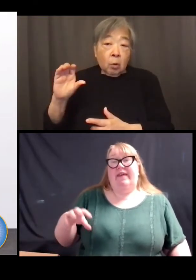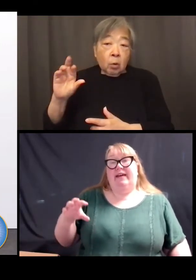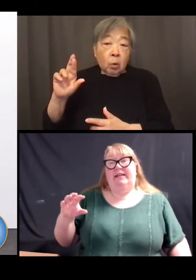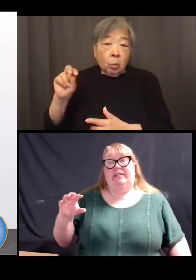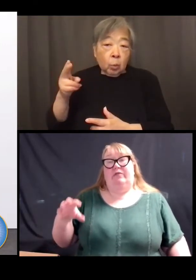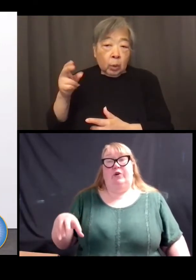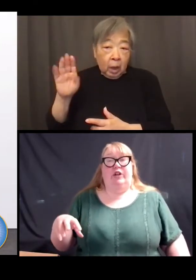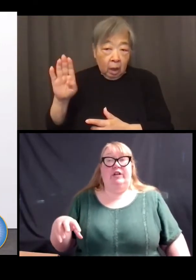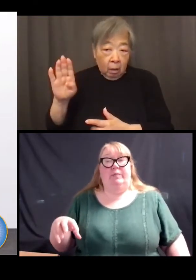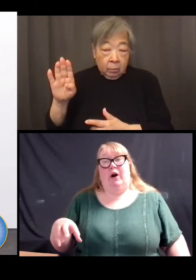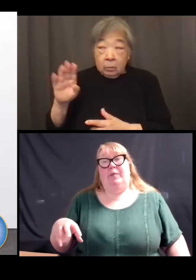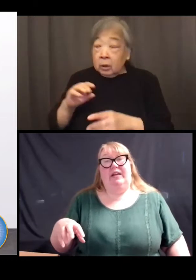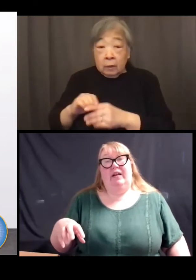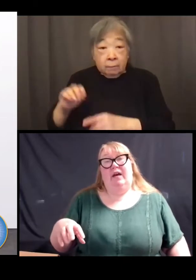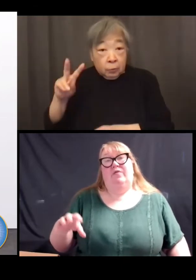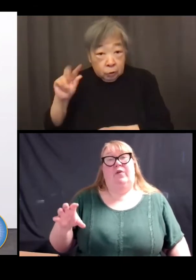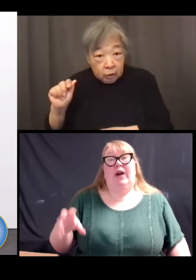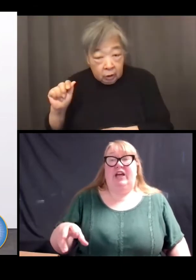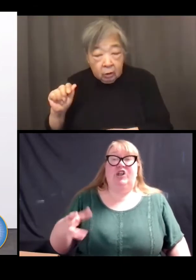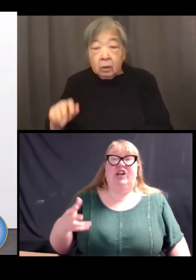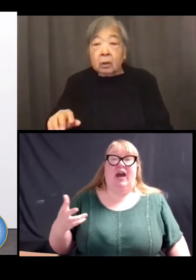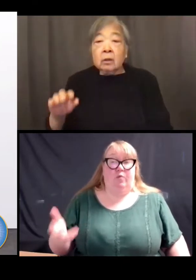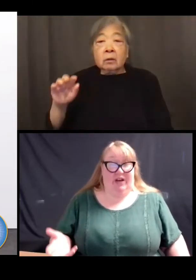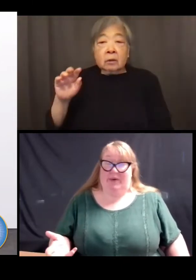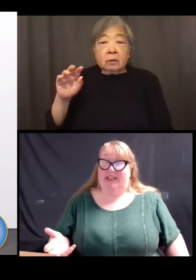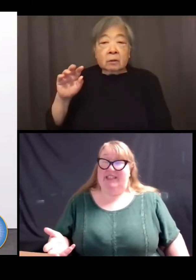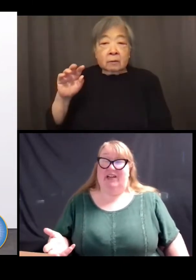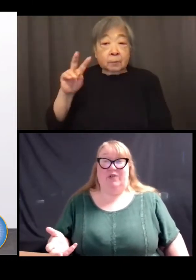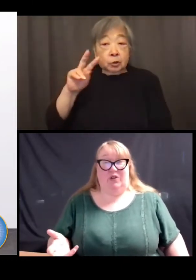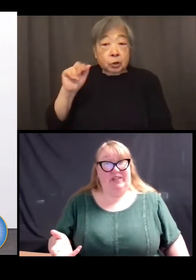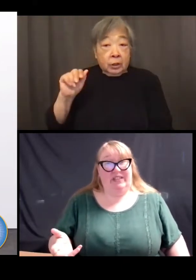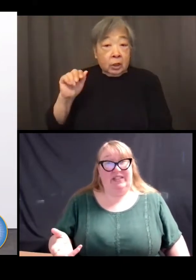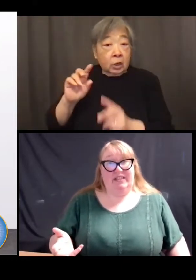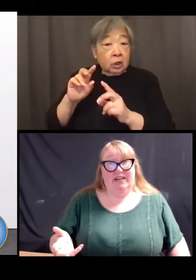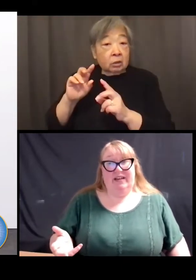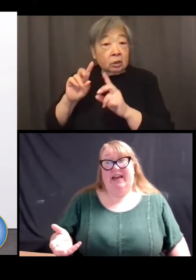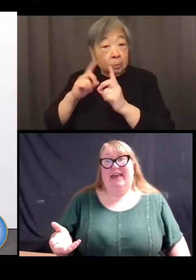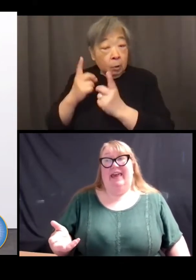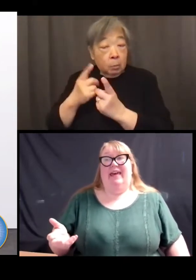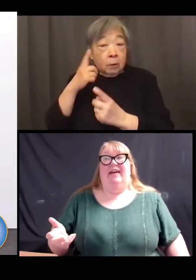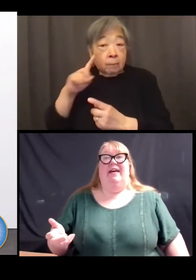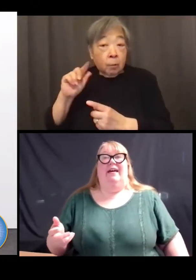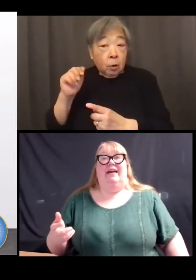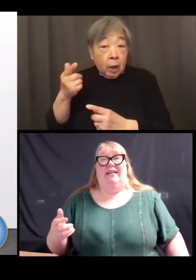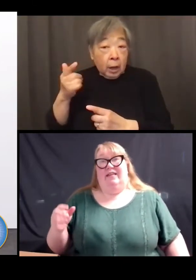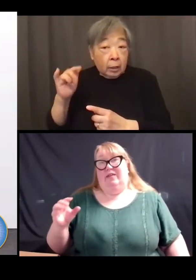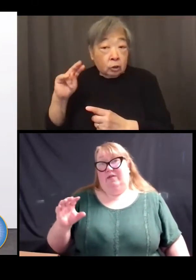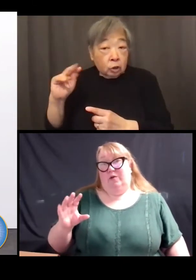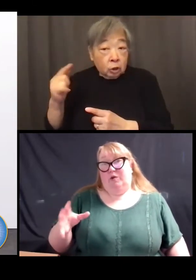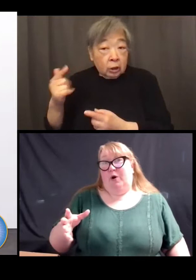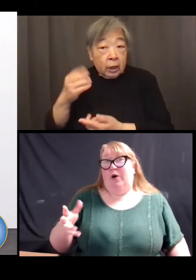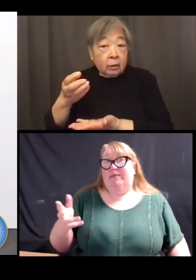that is the Virginia Department for Aging and Rehabilitation Services those programs